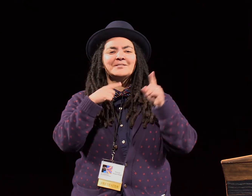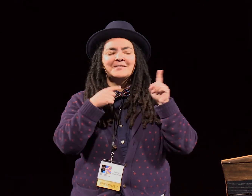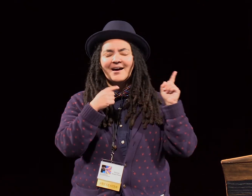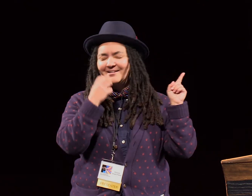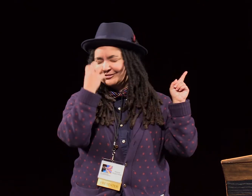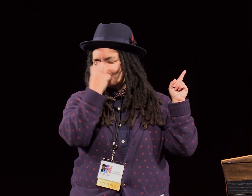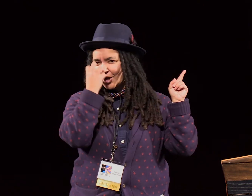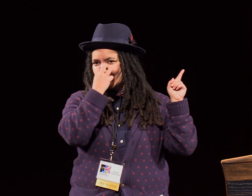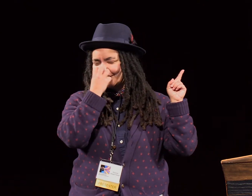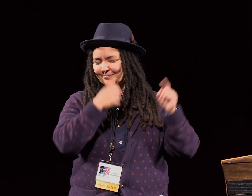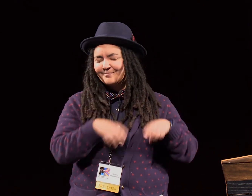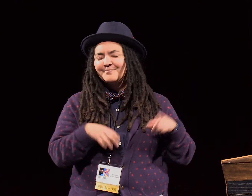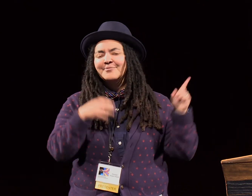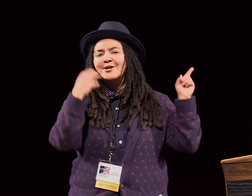This is his sign name.